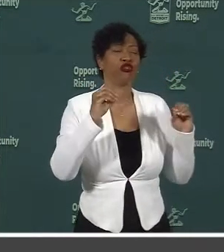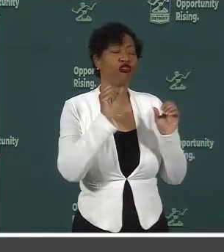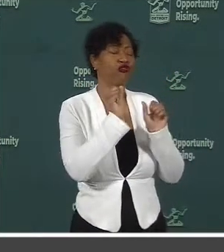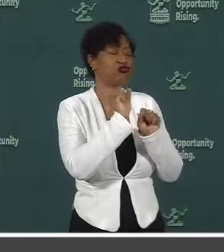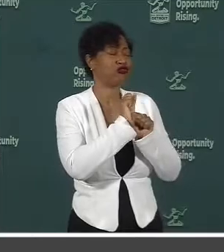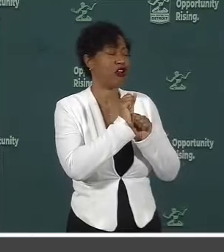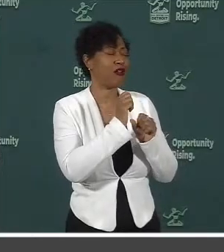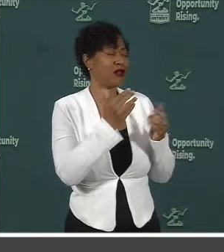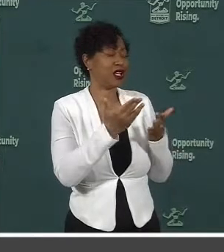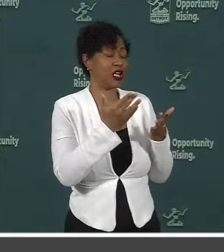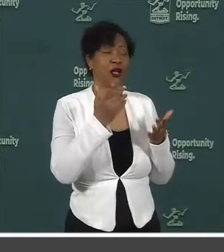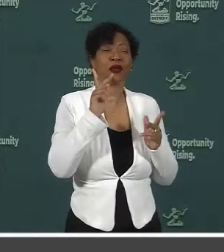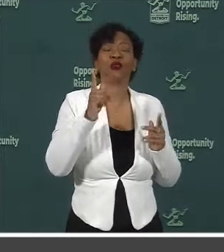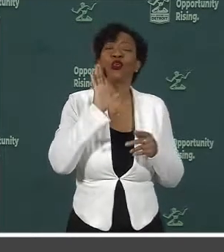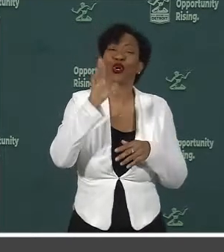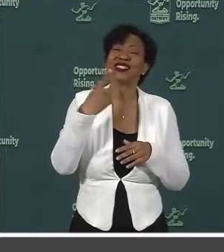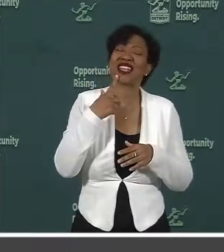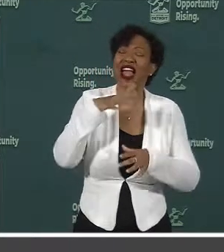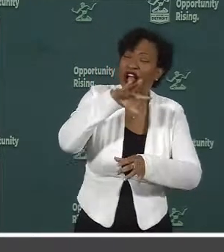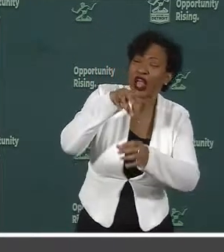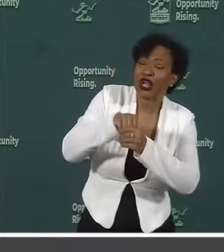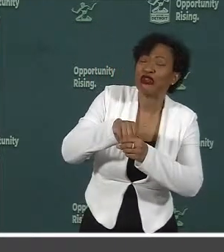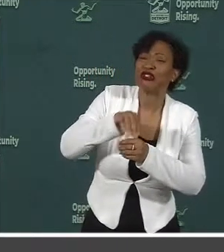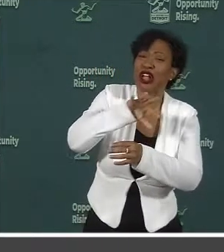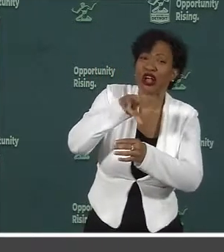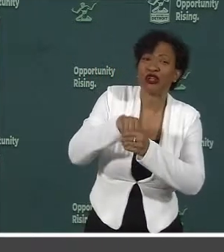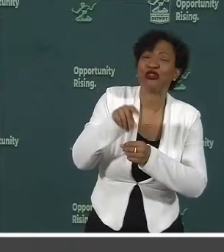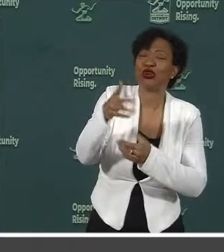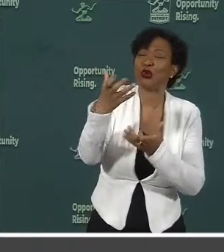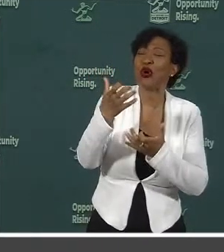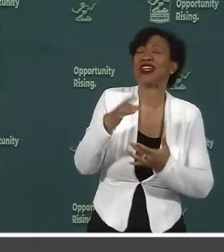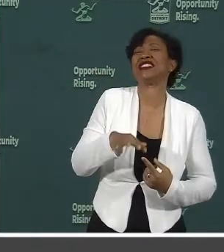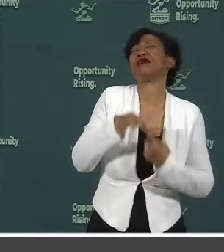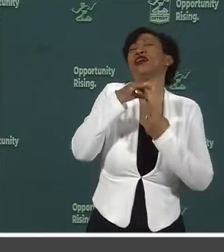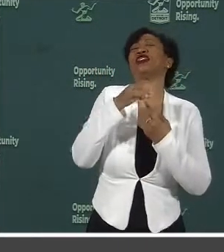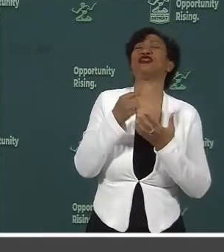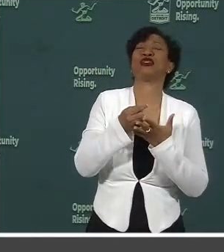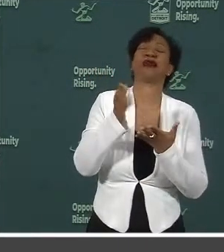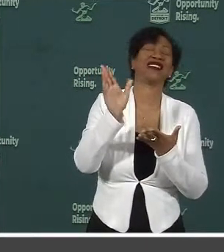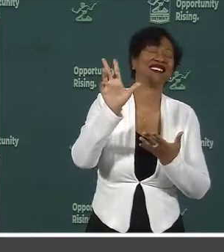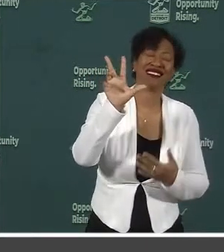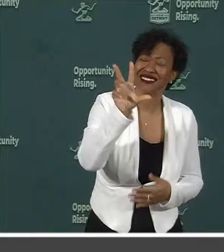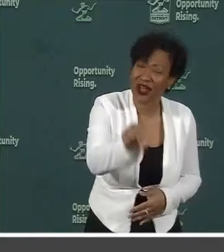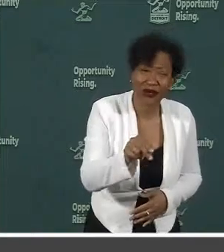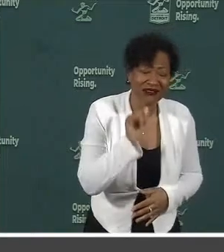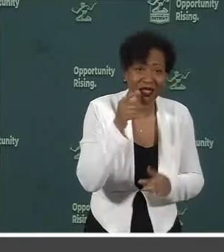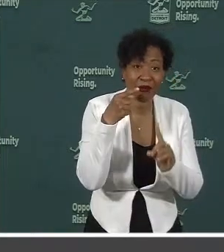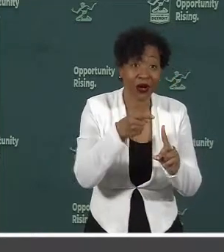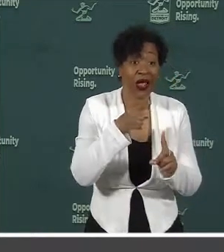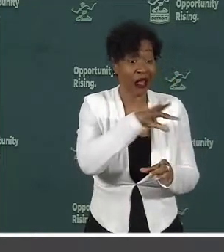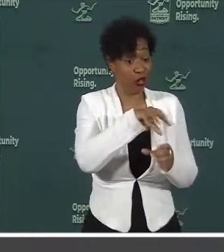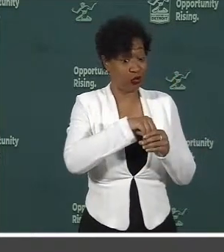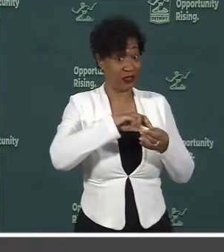I'VE ARE PEOPLE SAY INCLUSION YOU JUST MEAN YOU WANT SPECIAL TREATMENT NO HERE'S WHAT INCLUSION MEANS WHEN THE